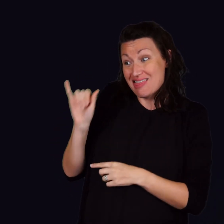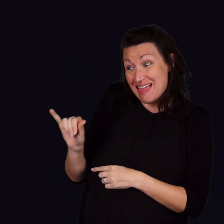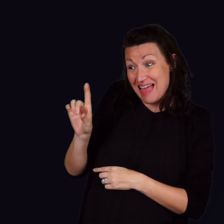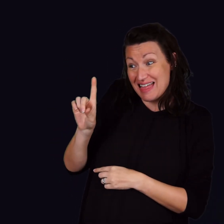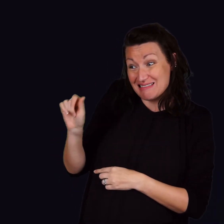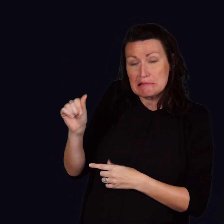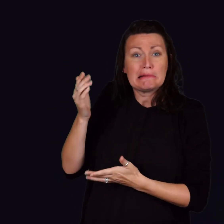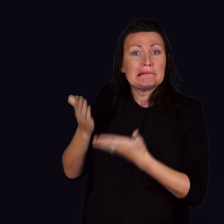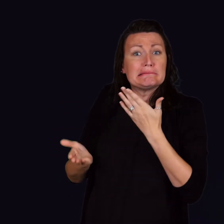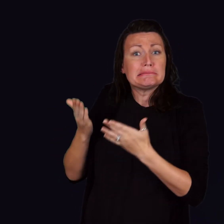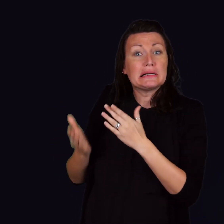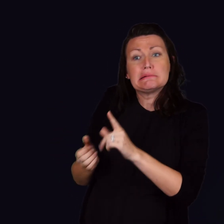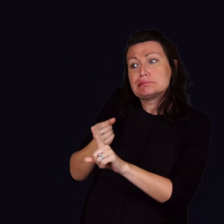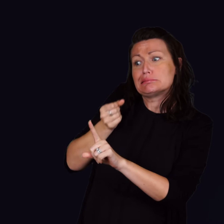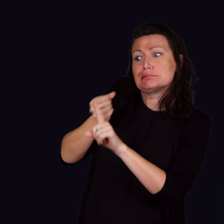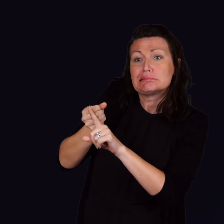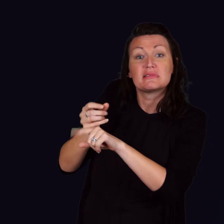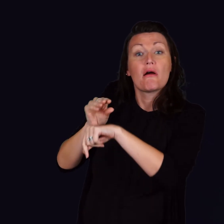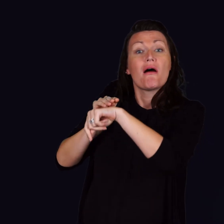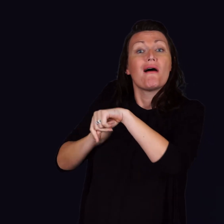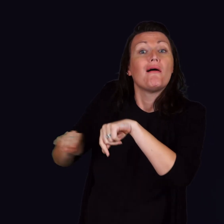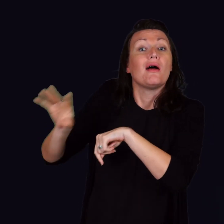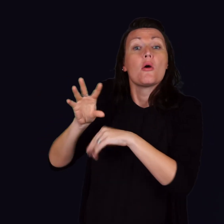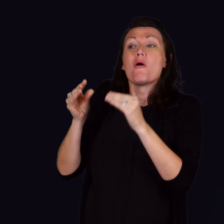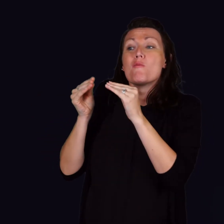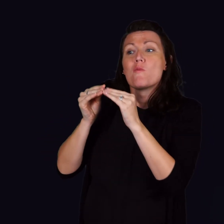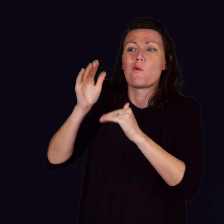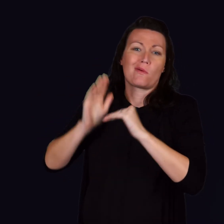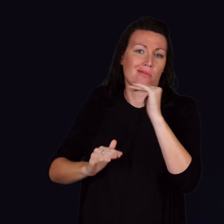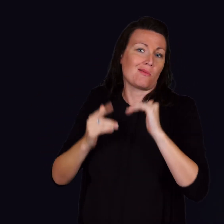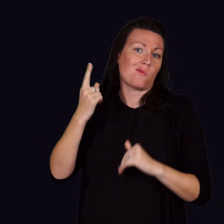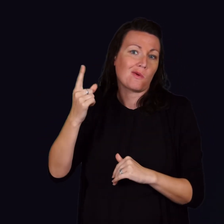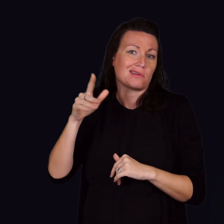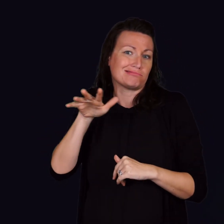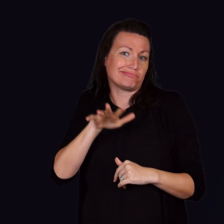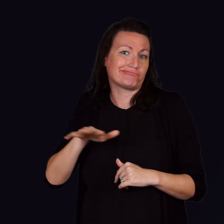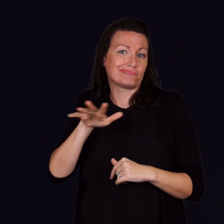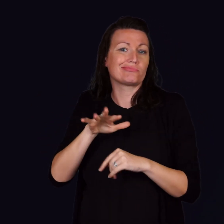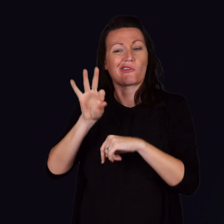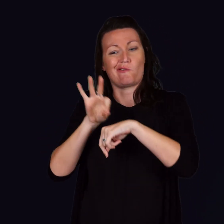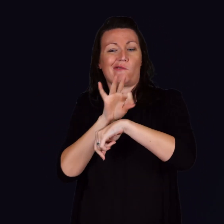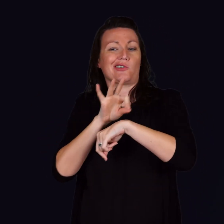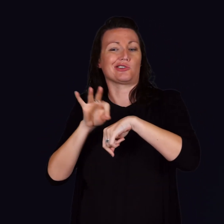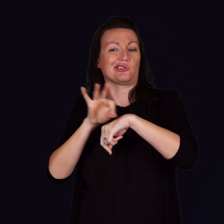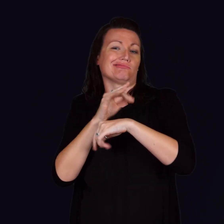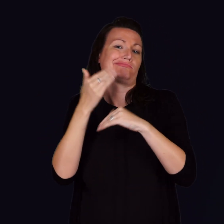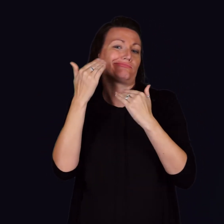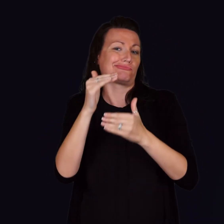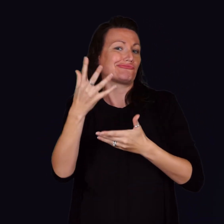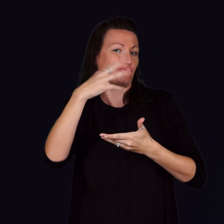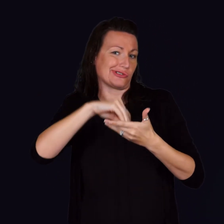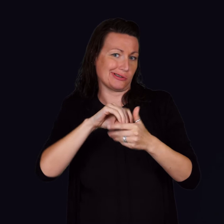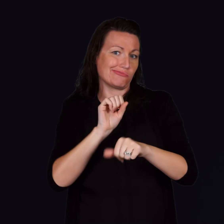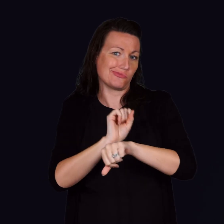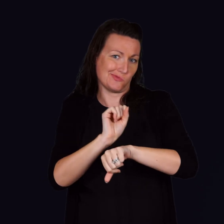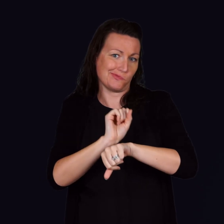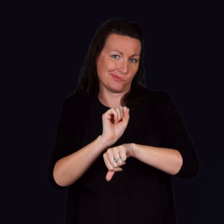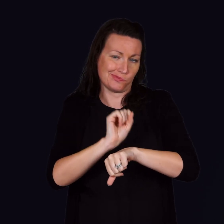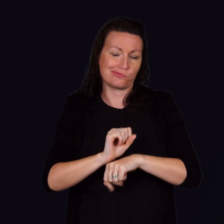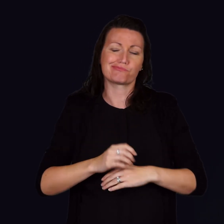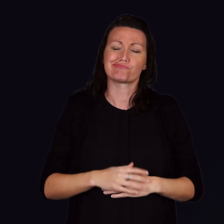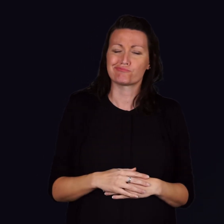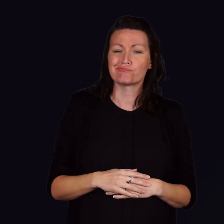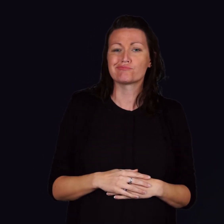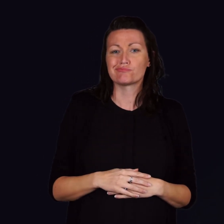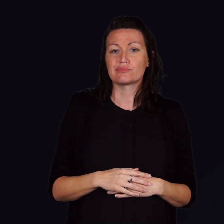but the disability might impact more than one area of "functional limitations in employment."